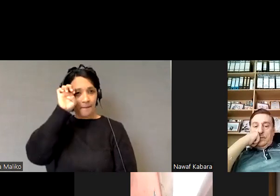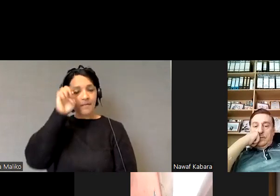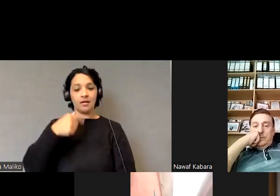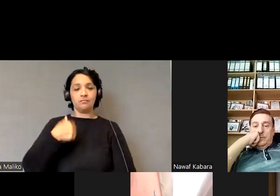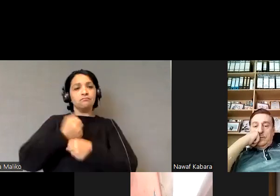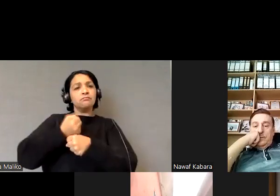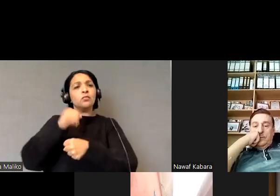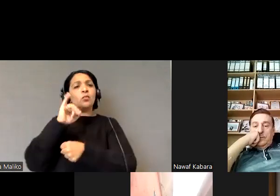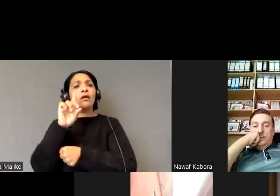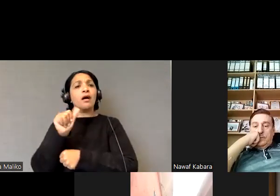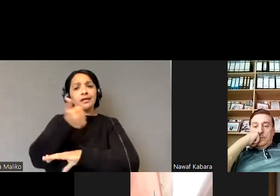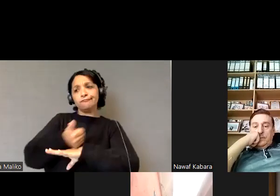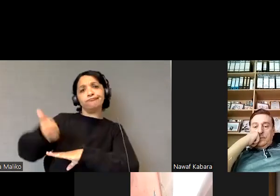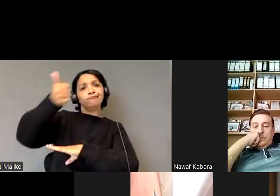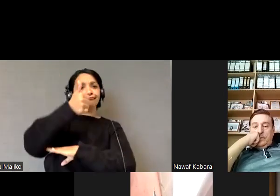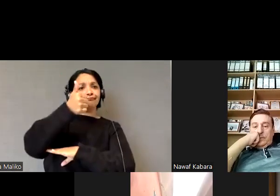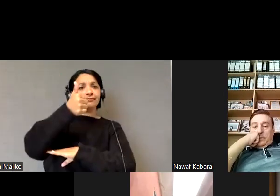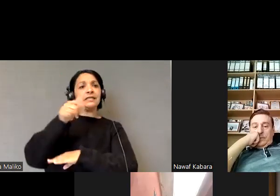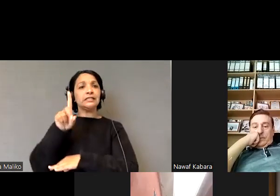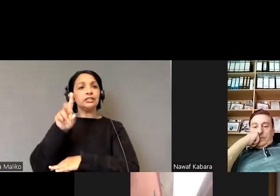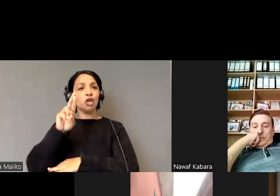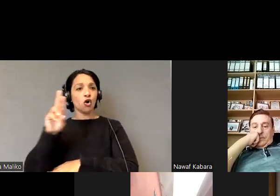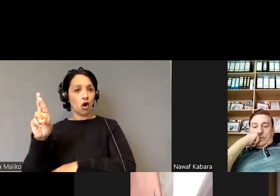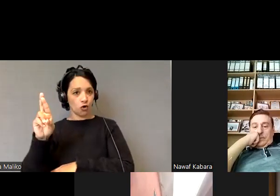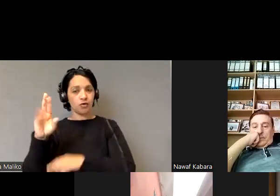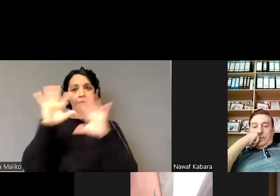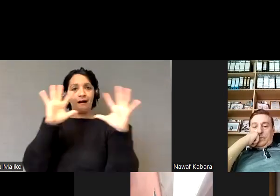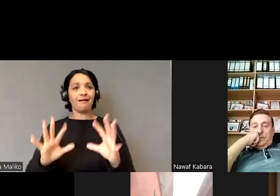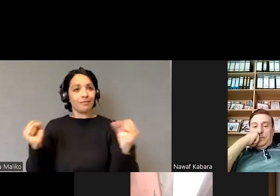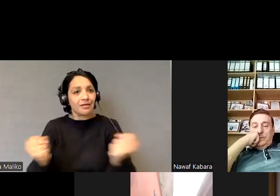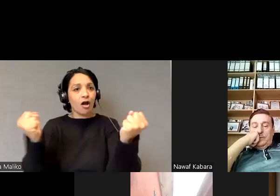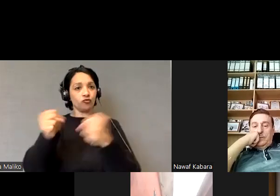Senior humanitarian disaster risk reduction and Climate Action Advisor.